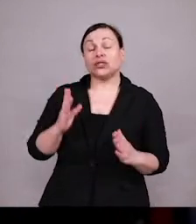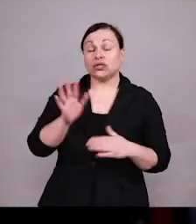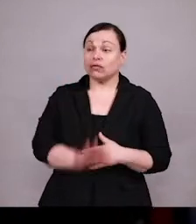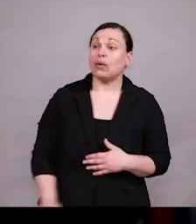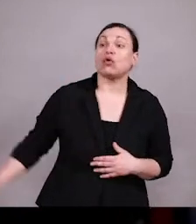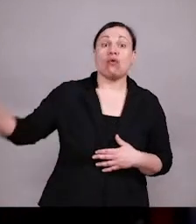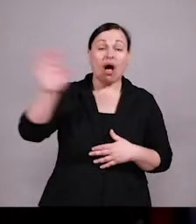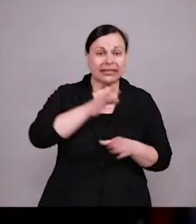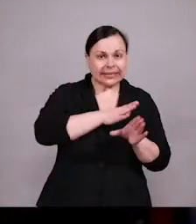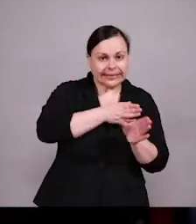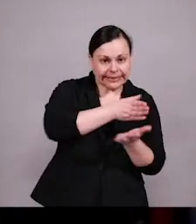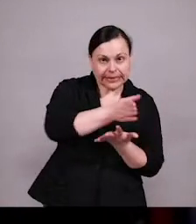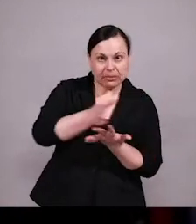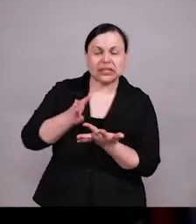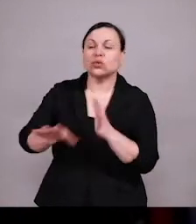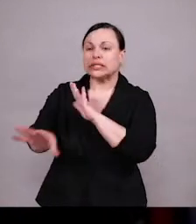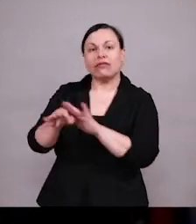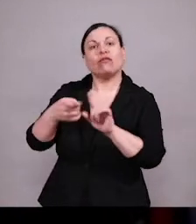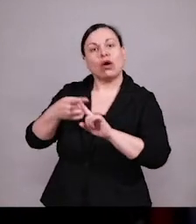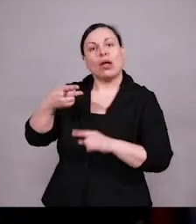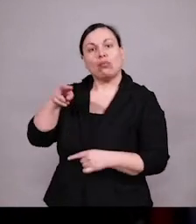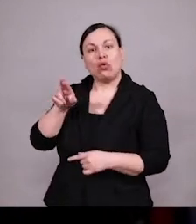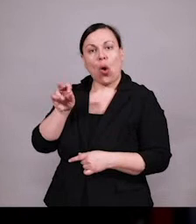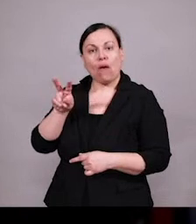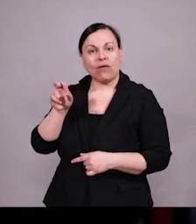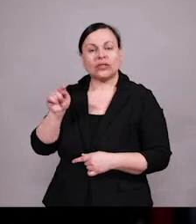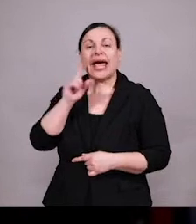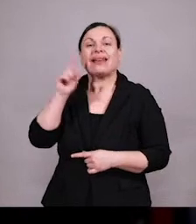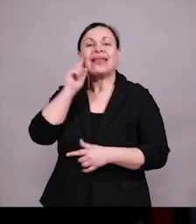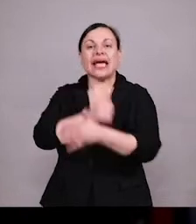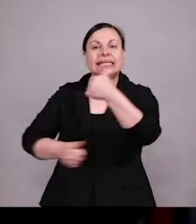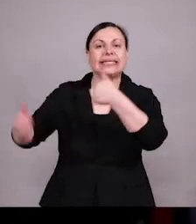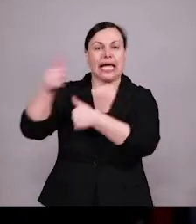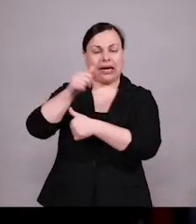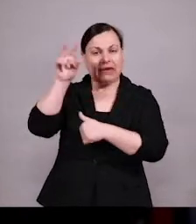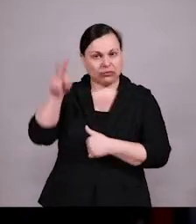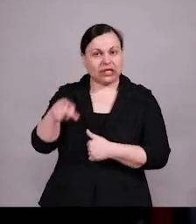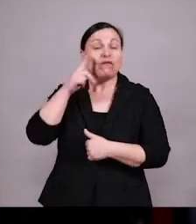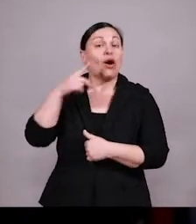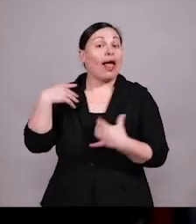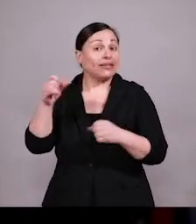across disciplines were selected by the provost and executive vice president for health sciences